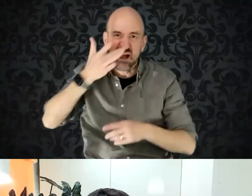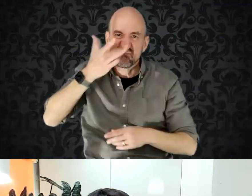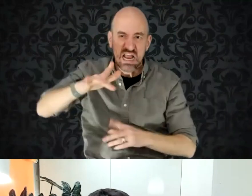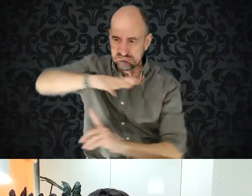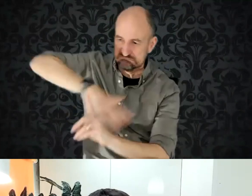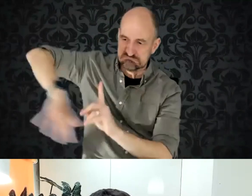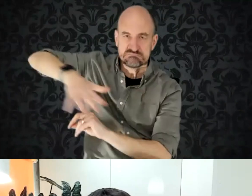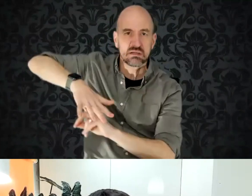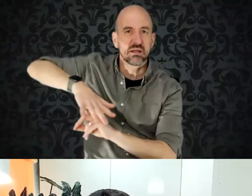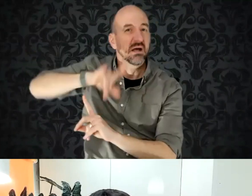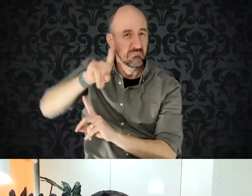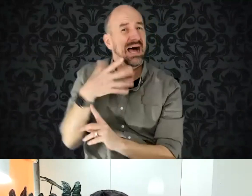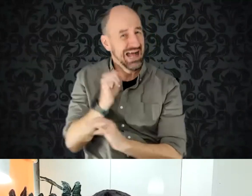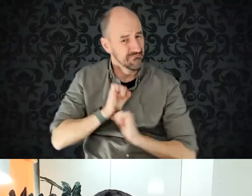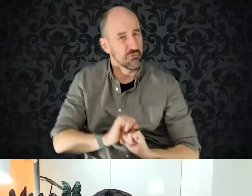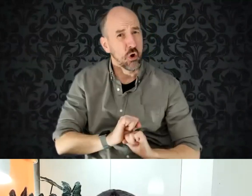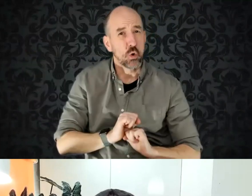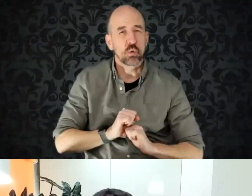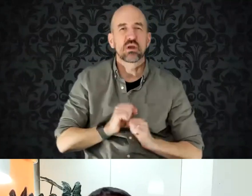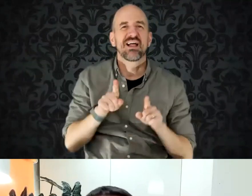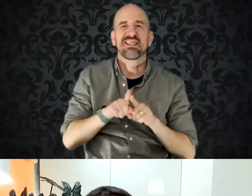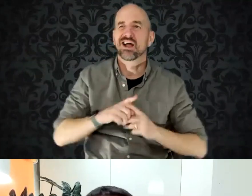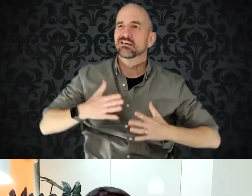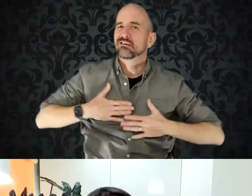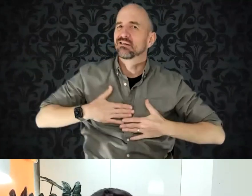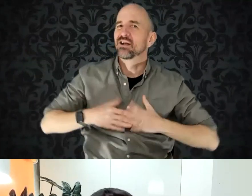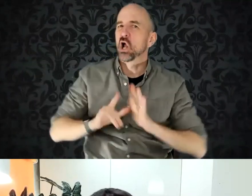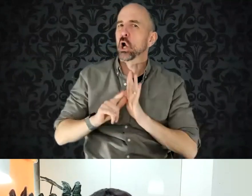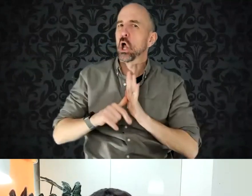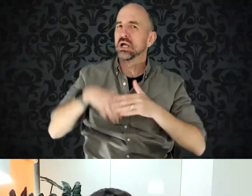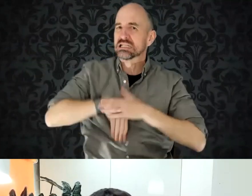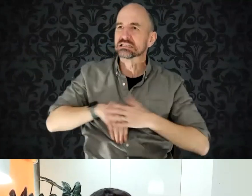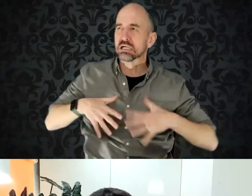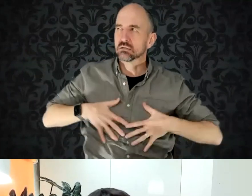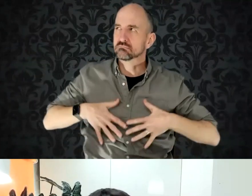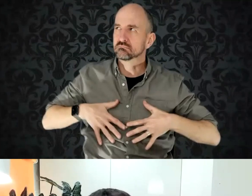might have had in the wild. So even though a plant is in that artificial environment,